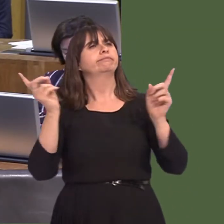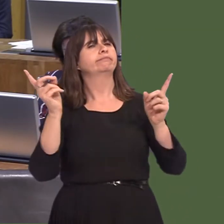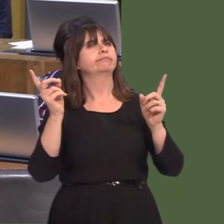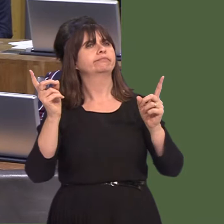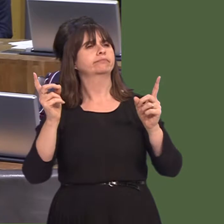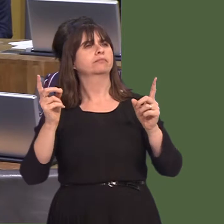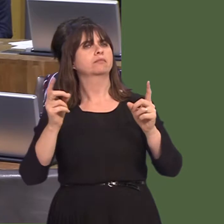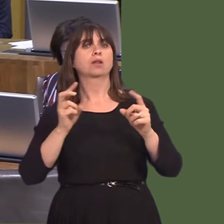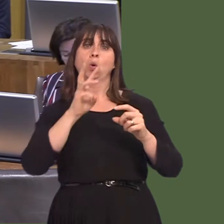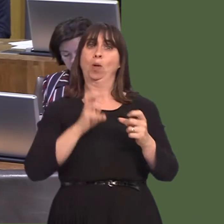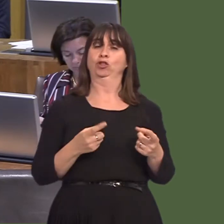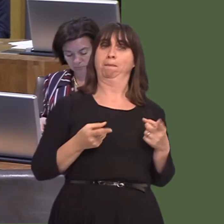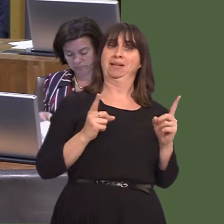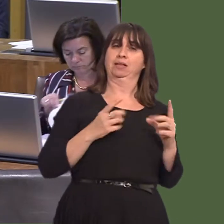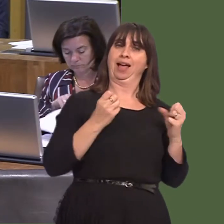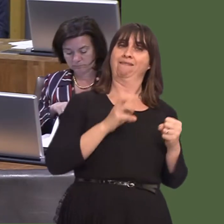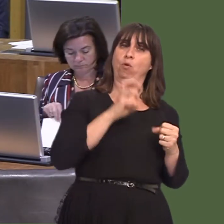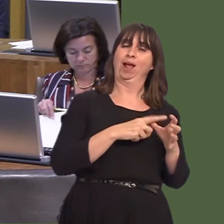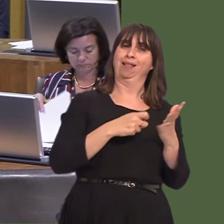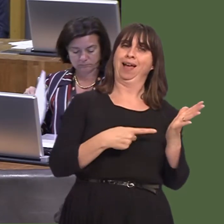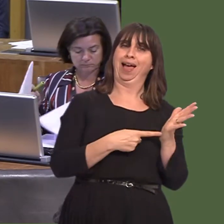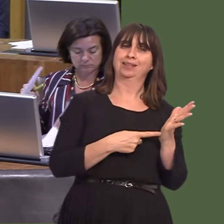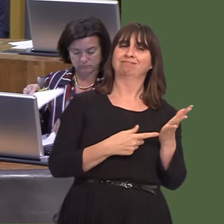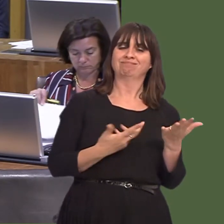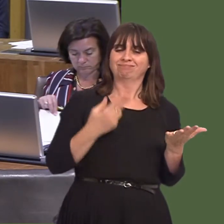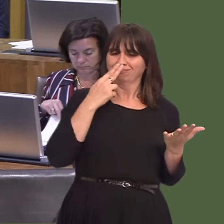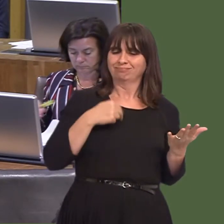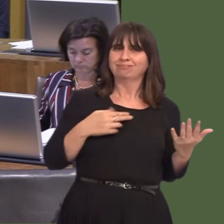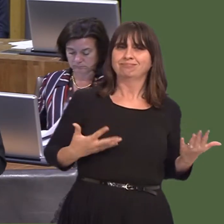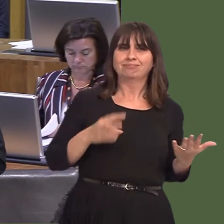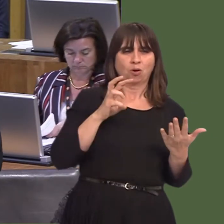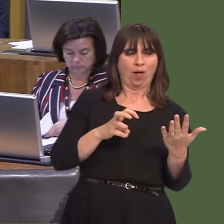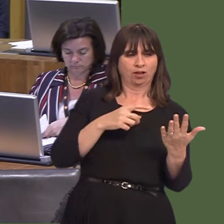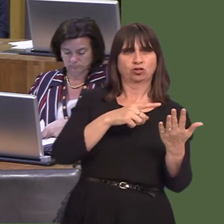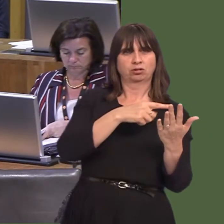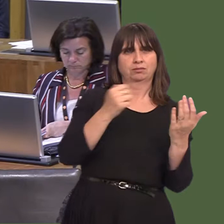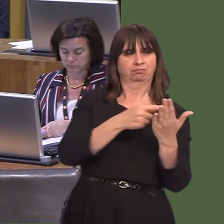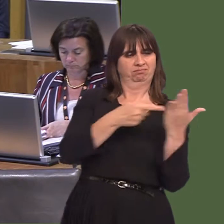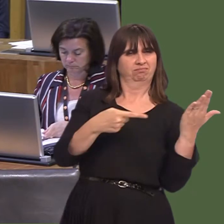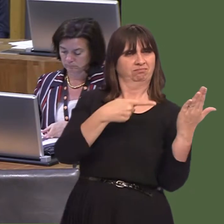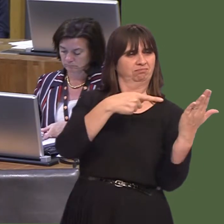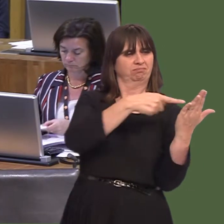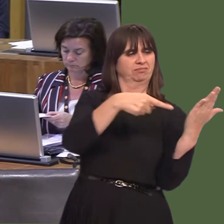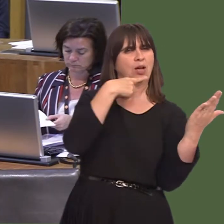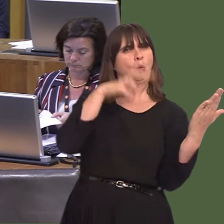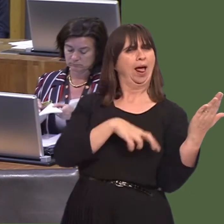Welsh Ministers have under the Wales Act become moot. What the powers actually say is that they give us the ability to limit the number of